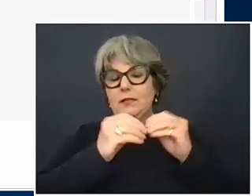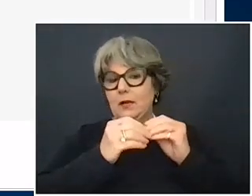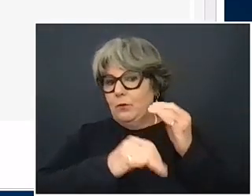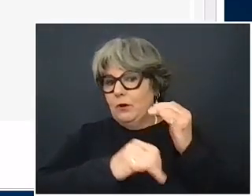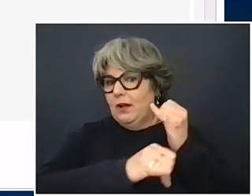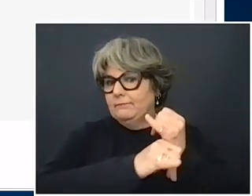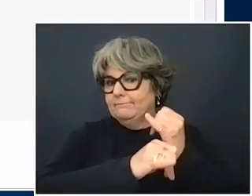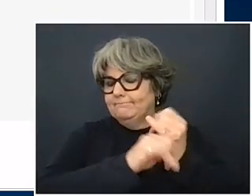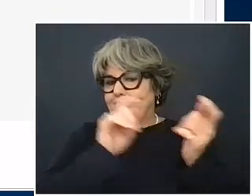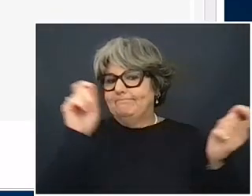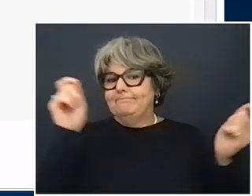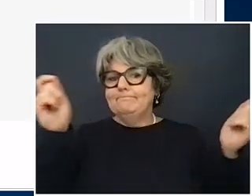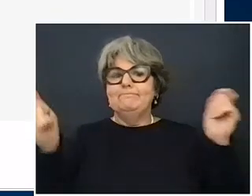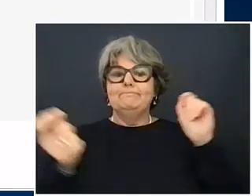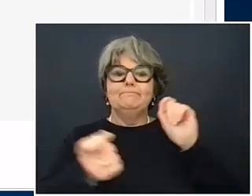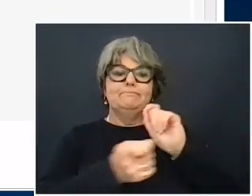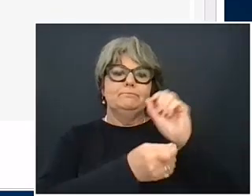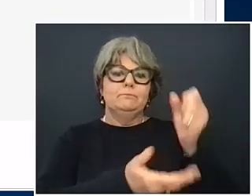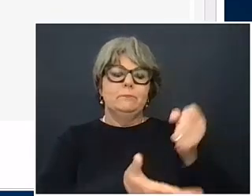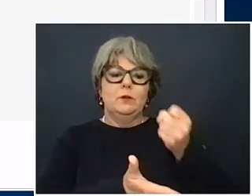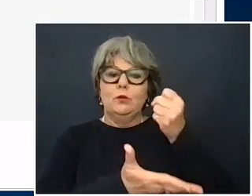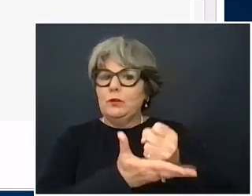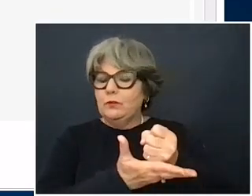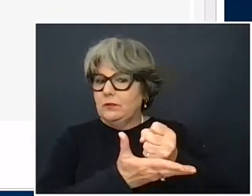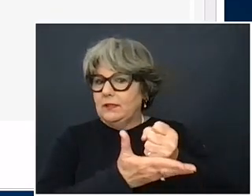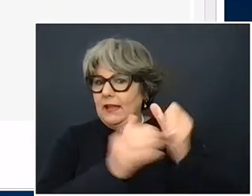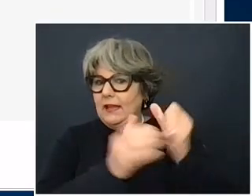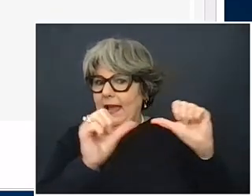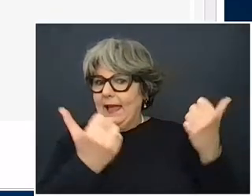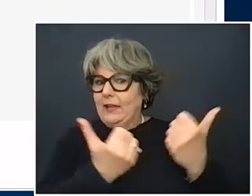accrediting agencies. Now, we also have another process for that